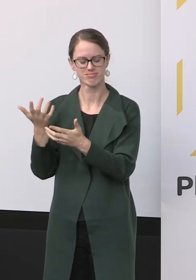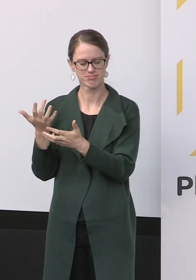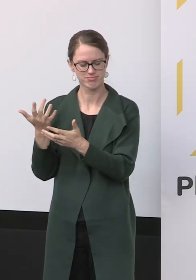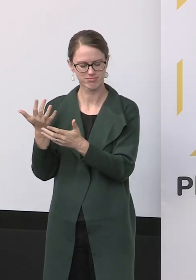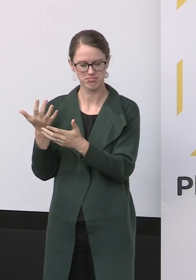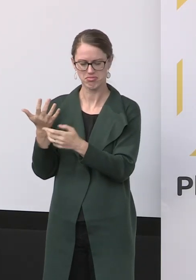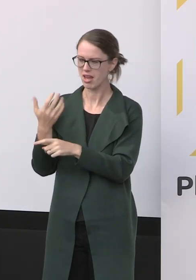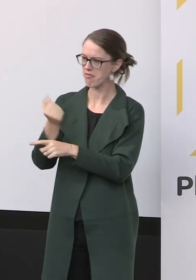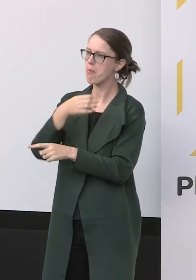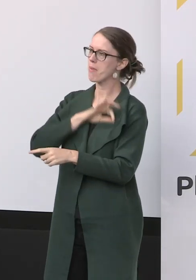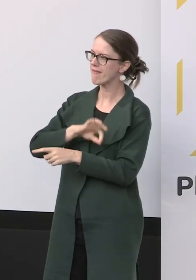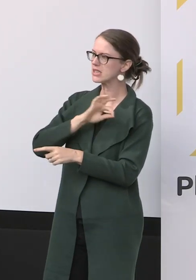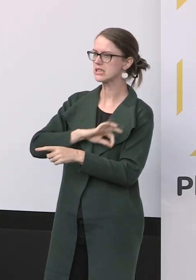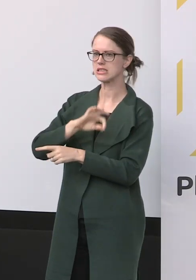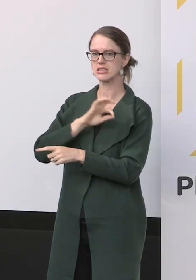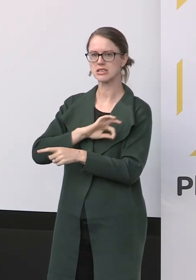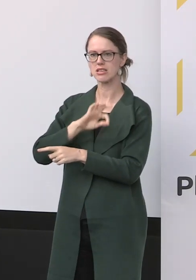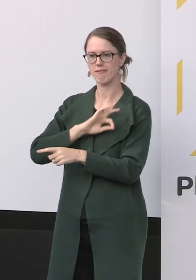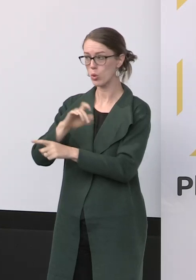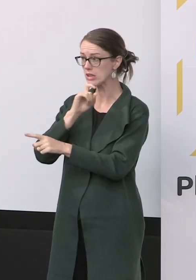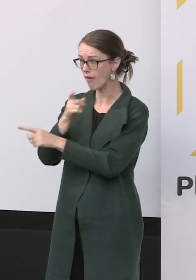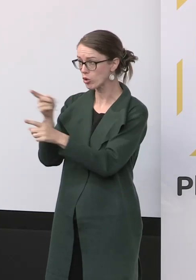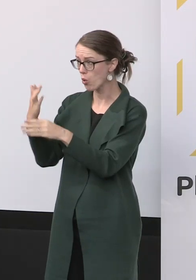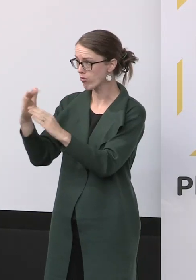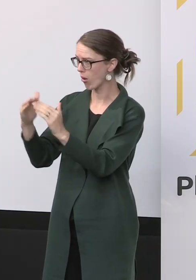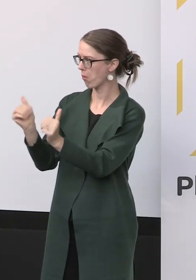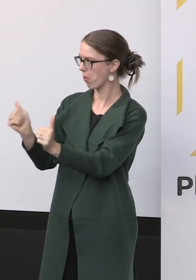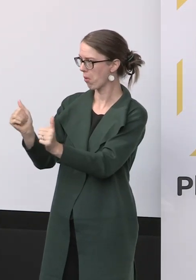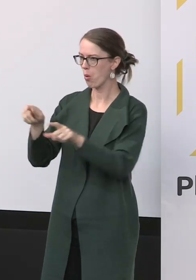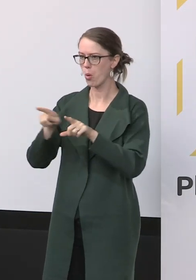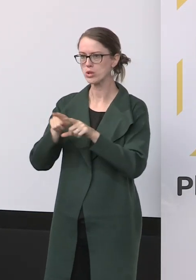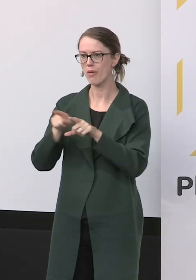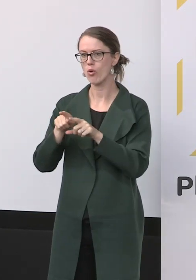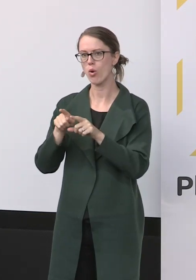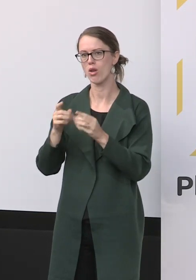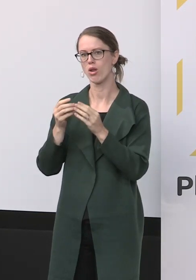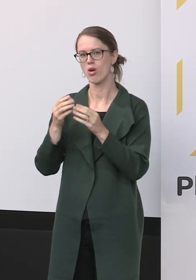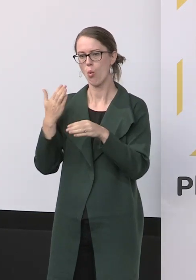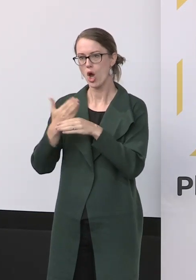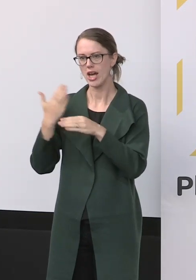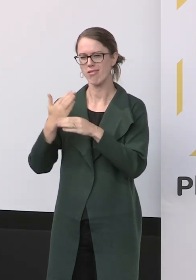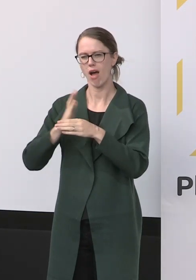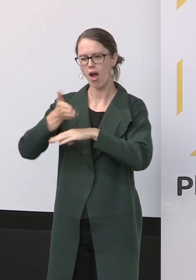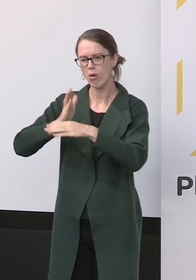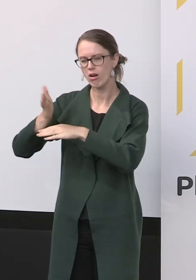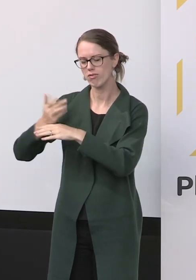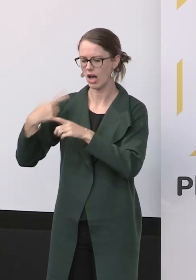workplaces have found, actually, it is both